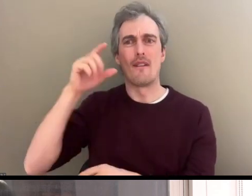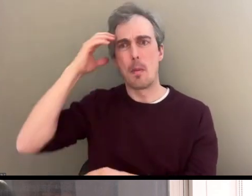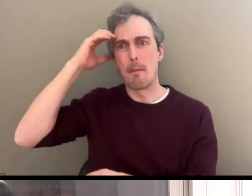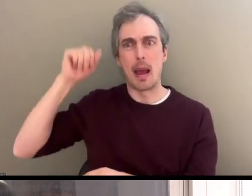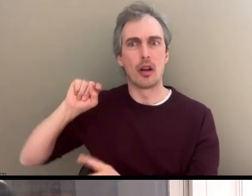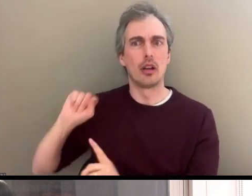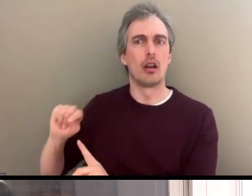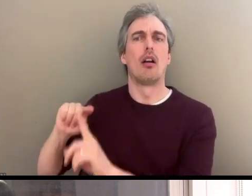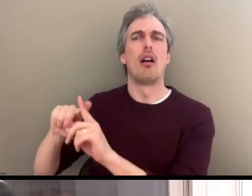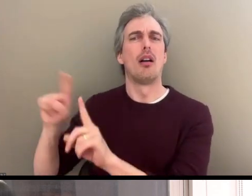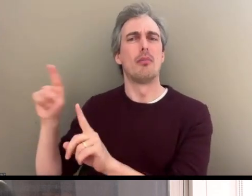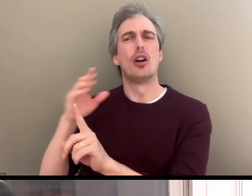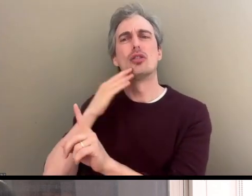design patterns within it as well.